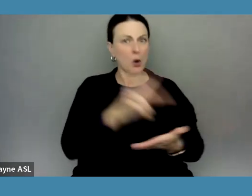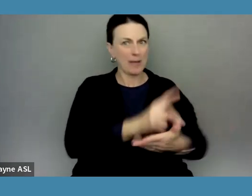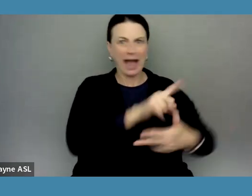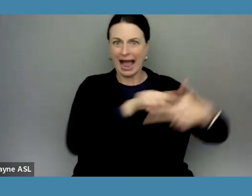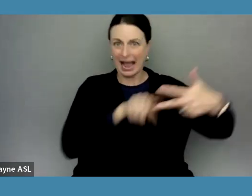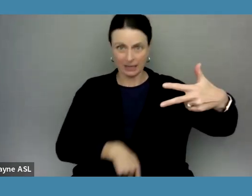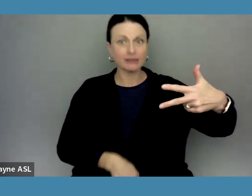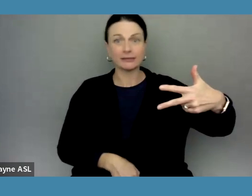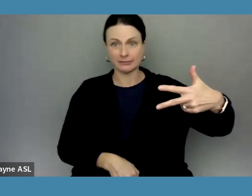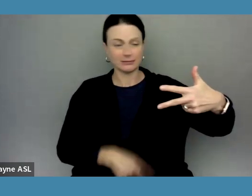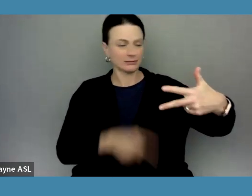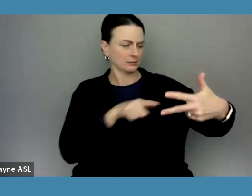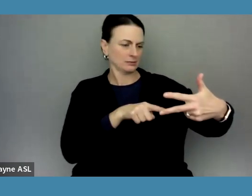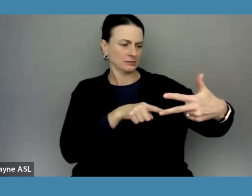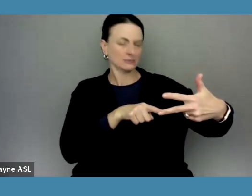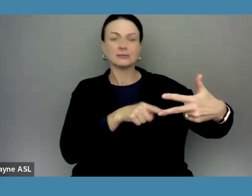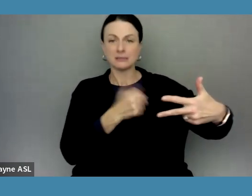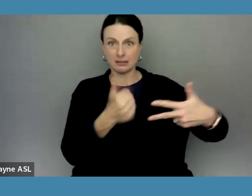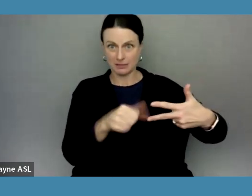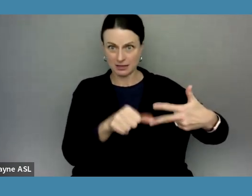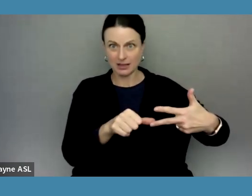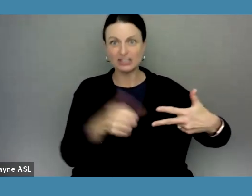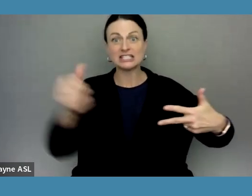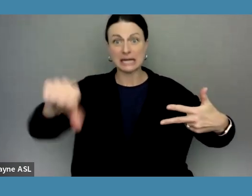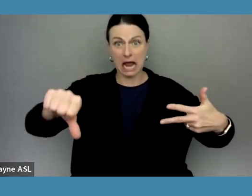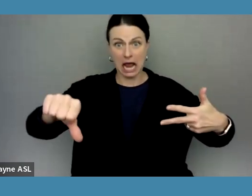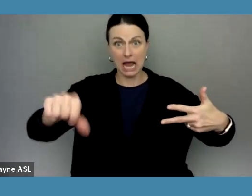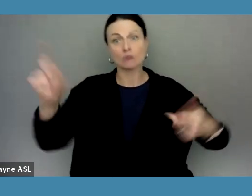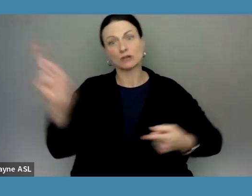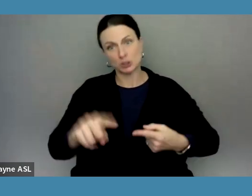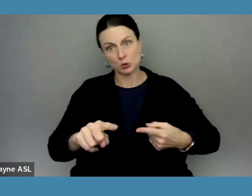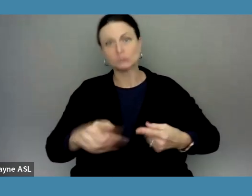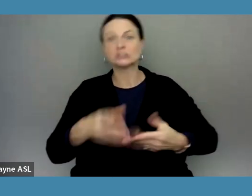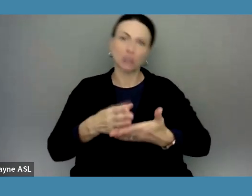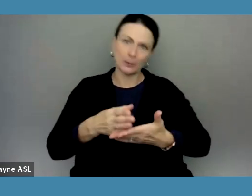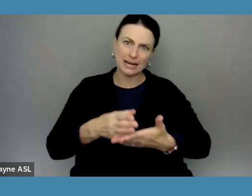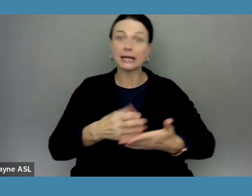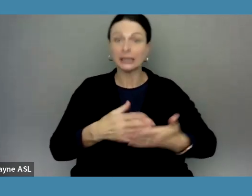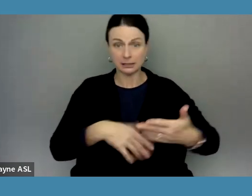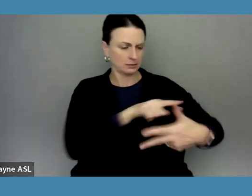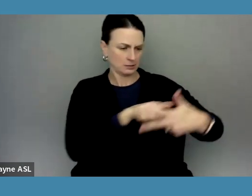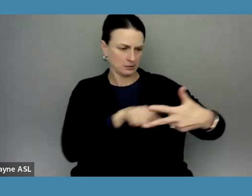at what's been denied or reduced or terminated, and the reasoning it's been reduced.